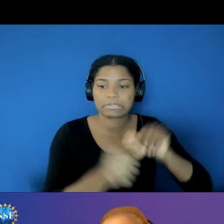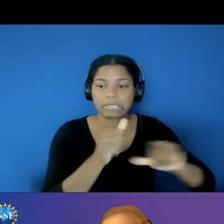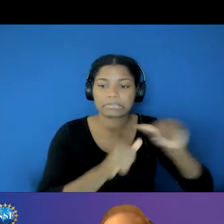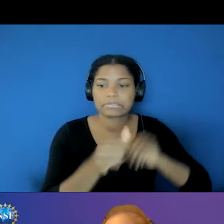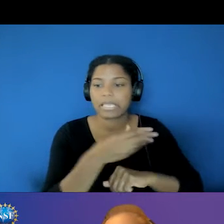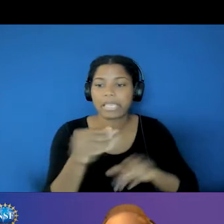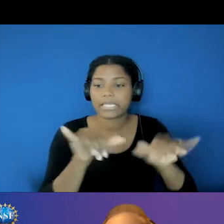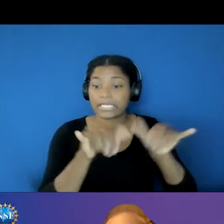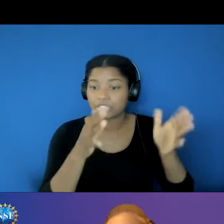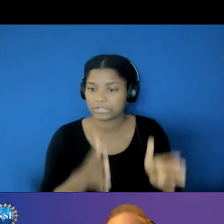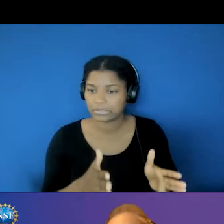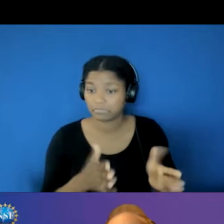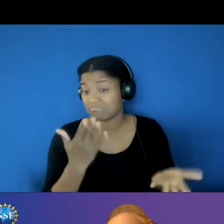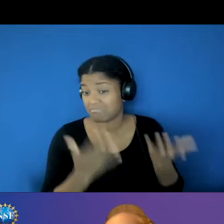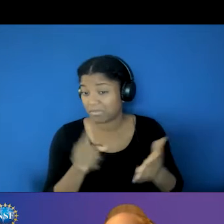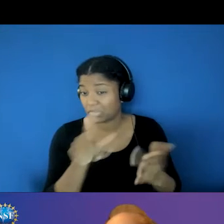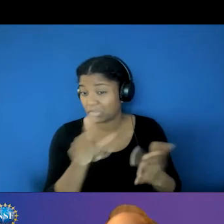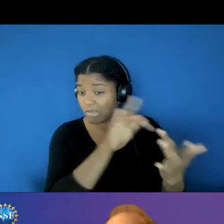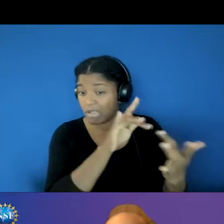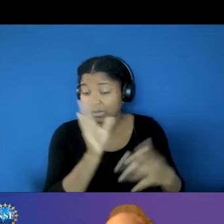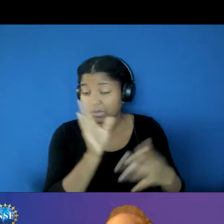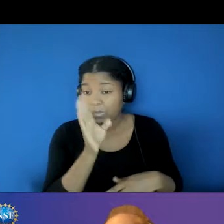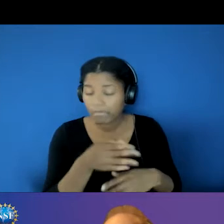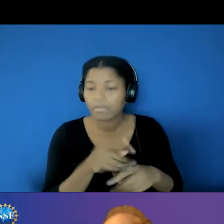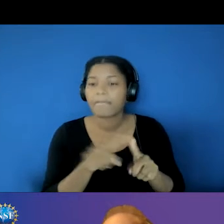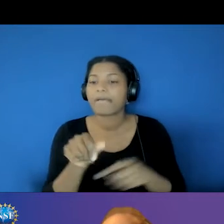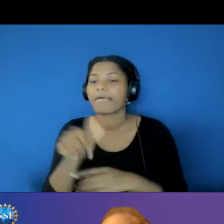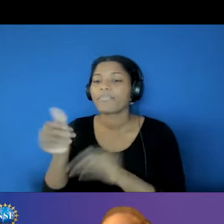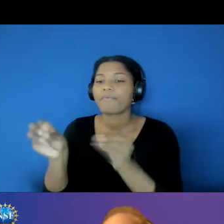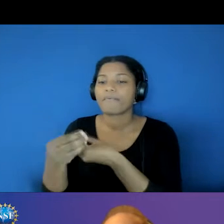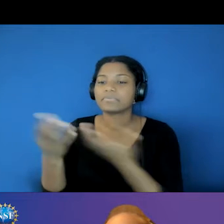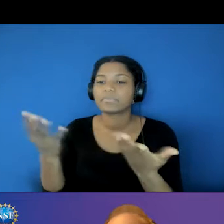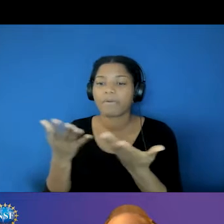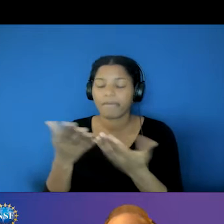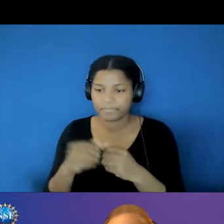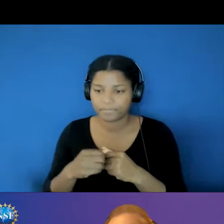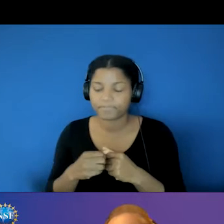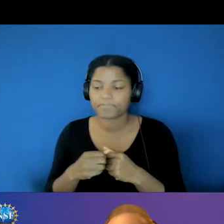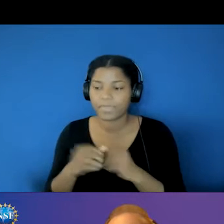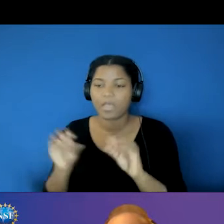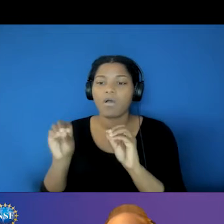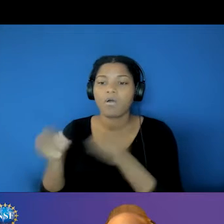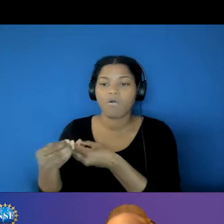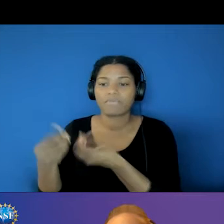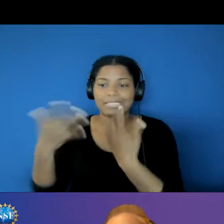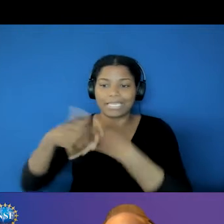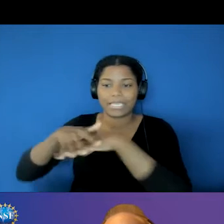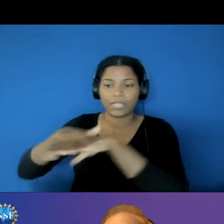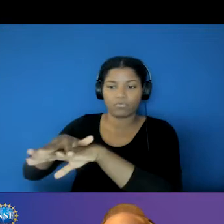Engineering for example, but, another office is the Office of Integrative Activities.